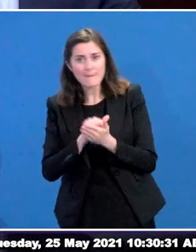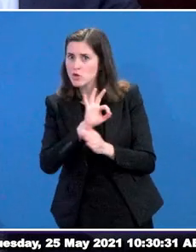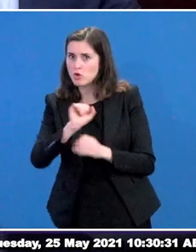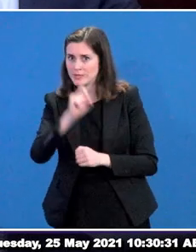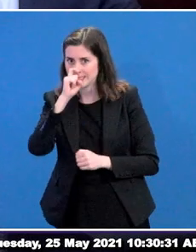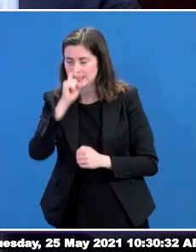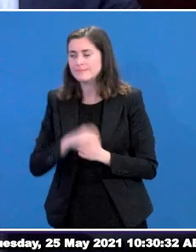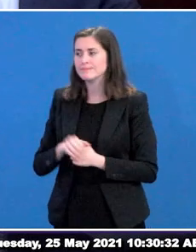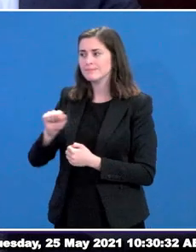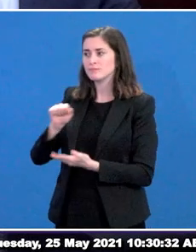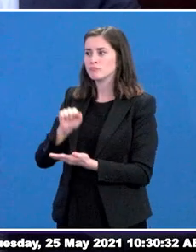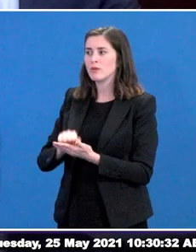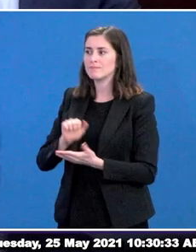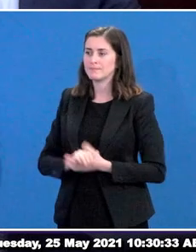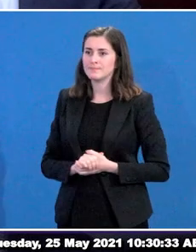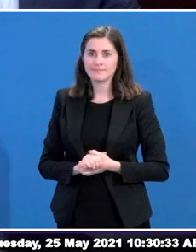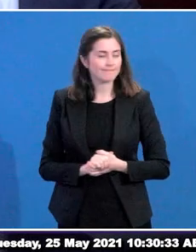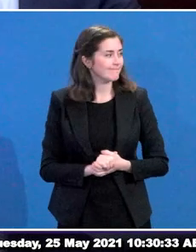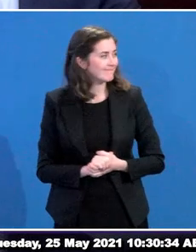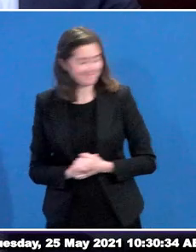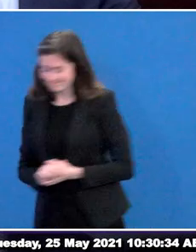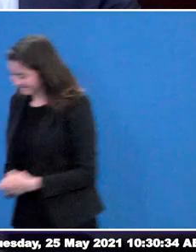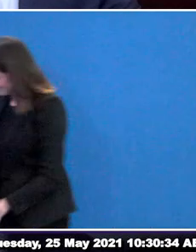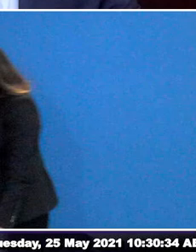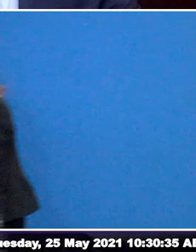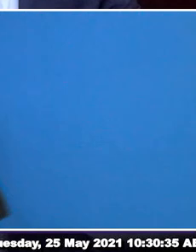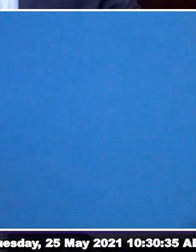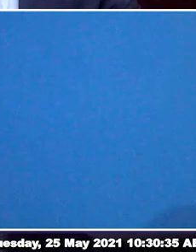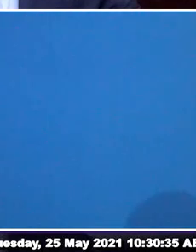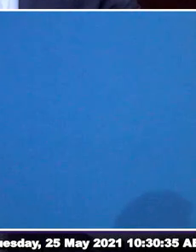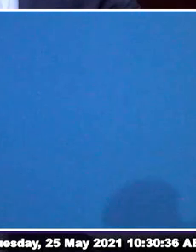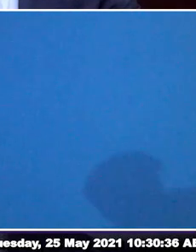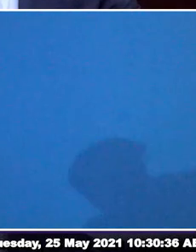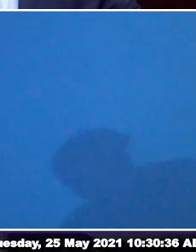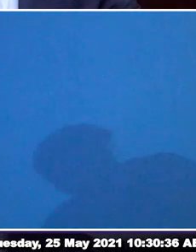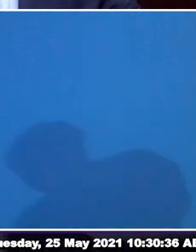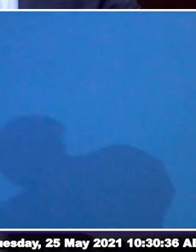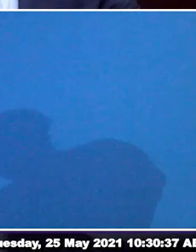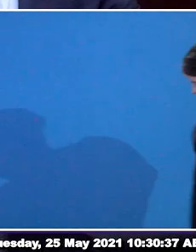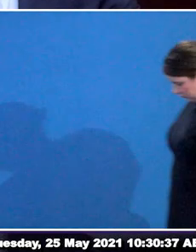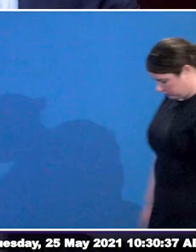And you were contacted by Ms Piaud in about August 2019?